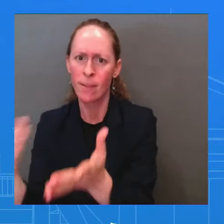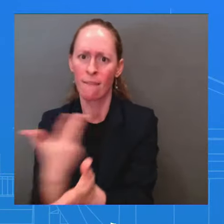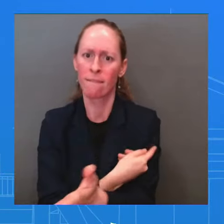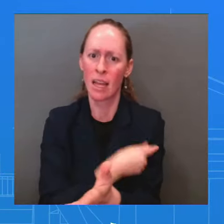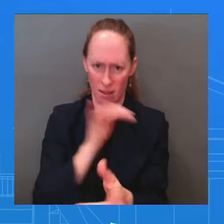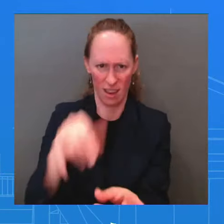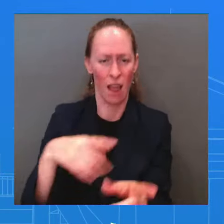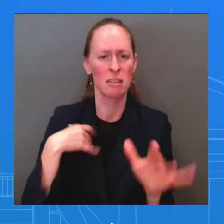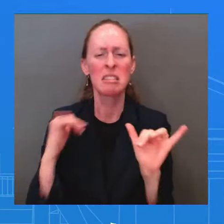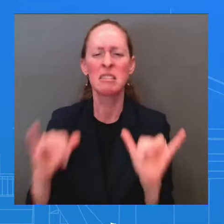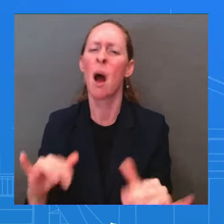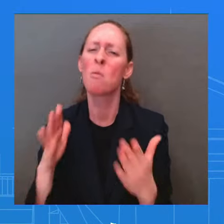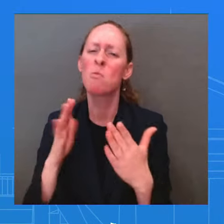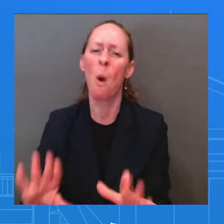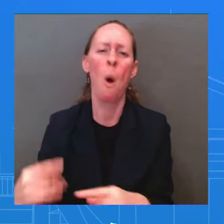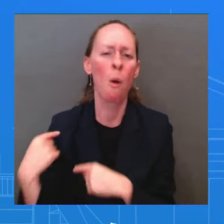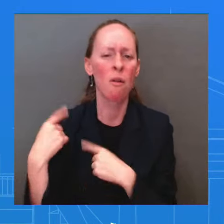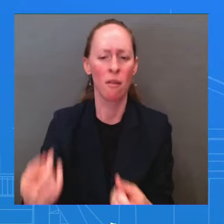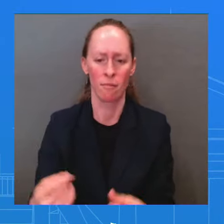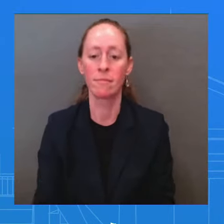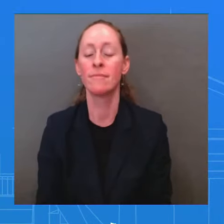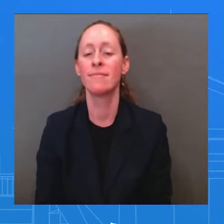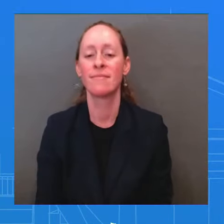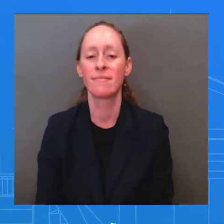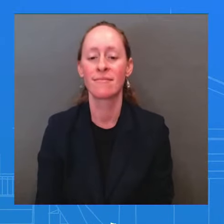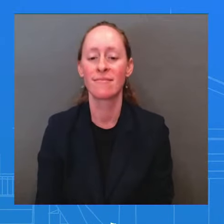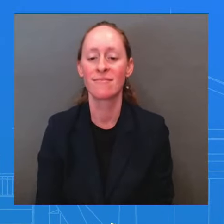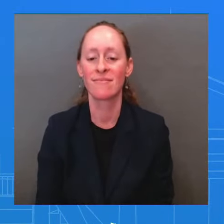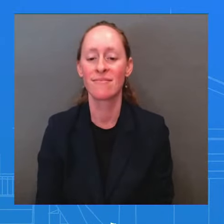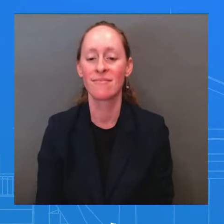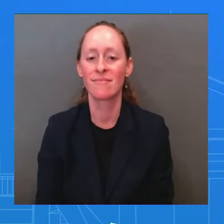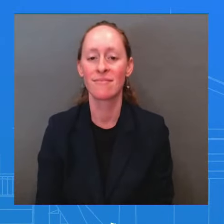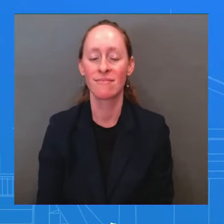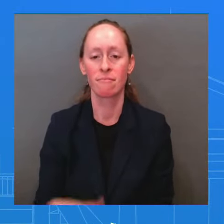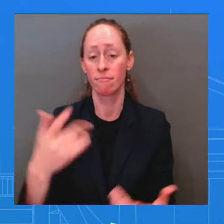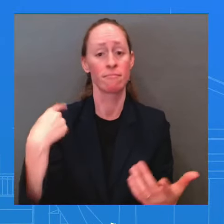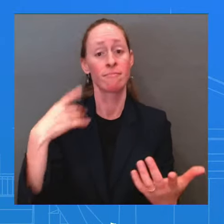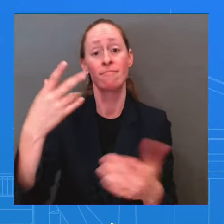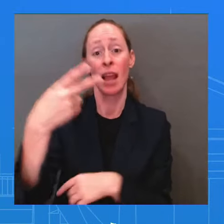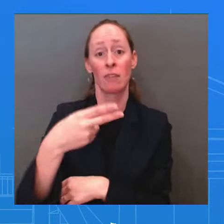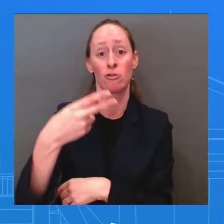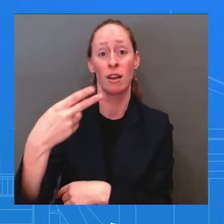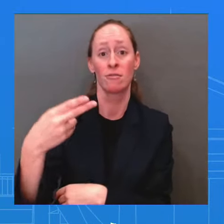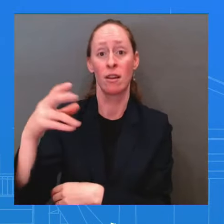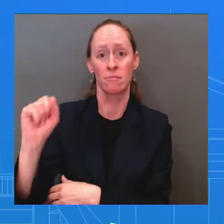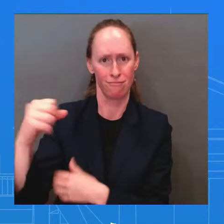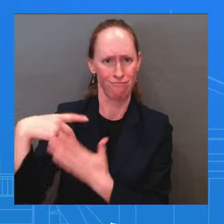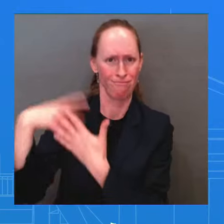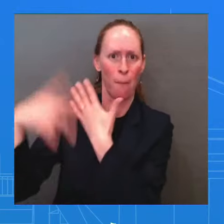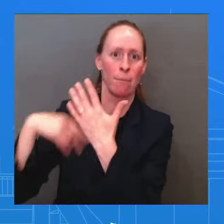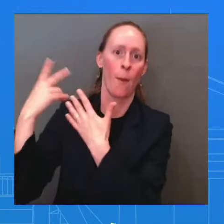And so, look, HHS has a number of initiatives underway, including community stakeholders and digital outreach.